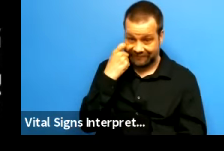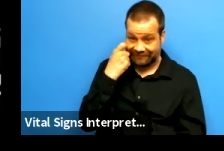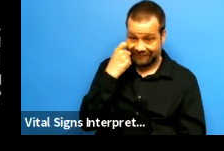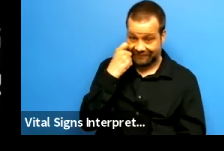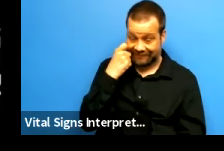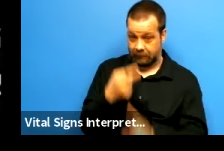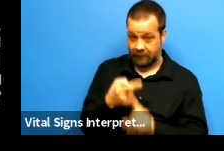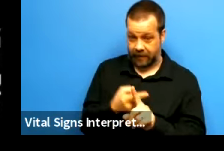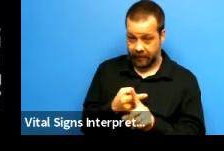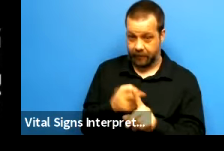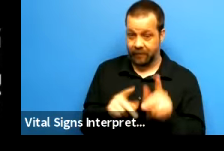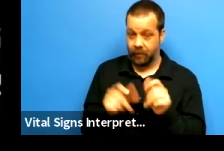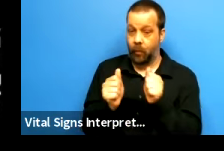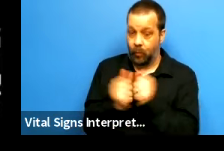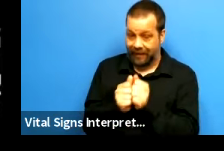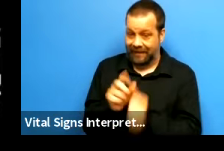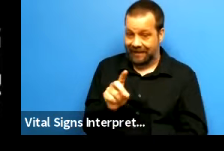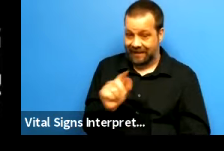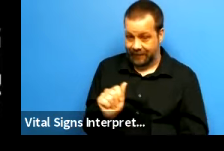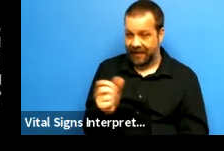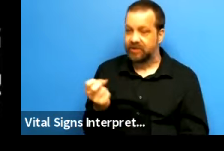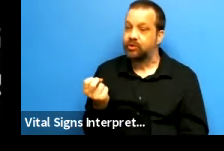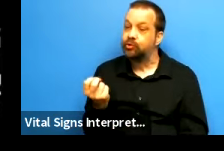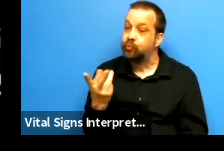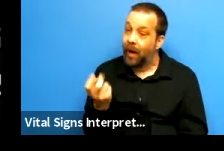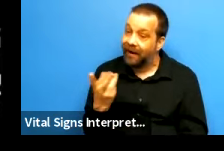people with disabilities it was 12%.